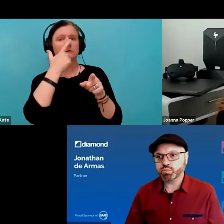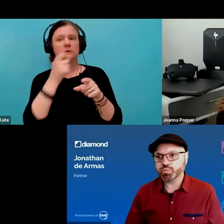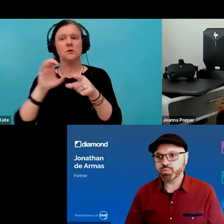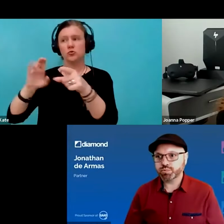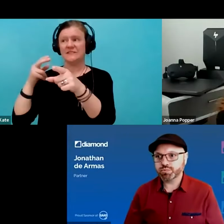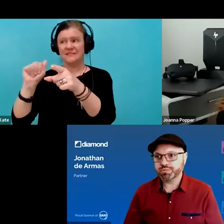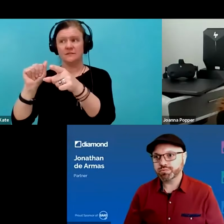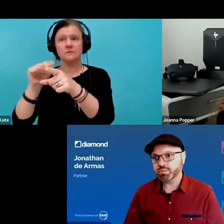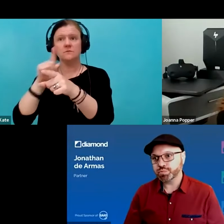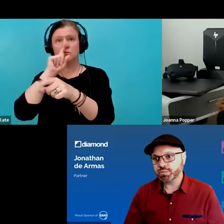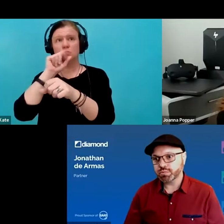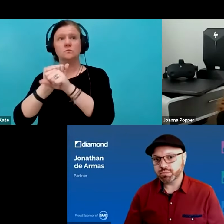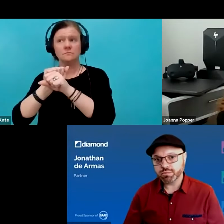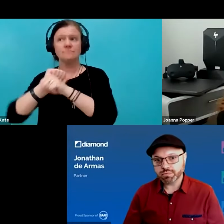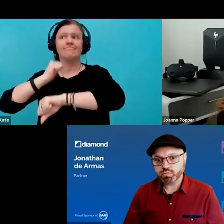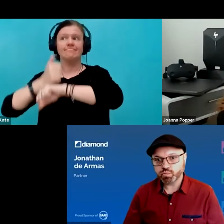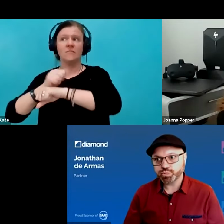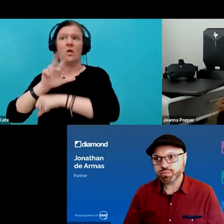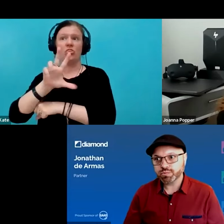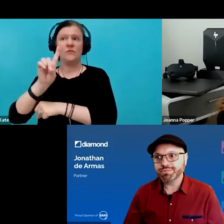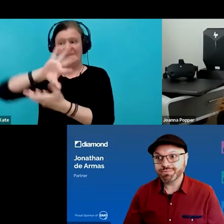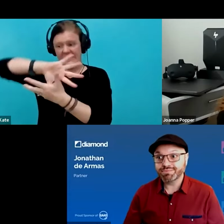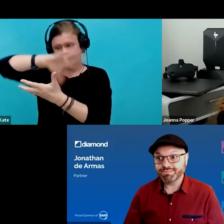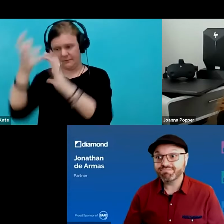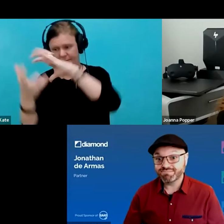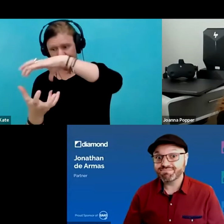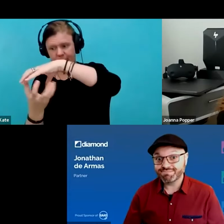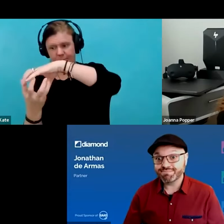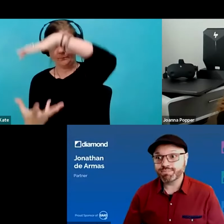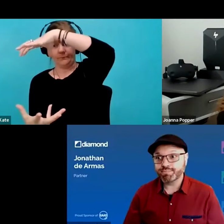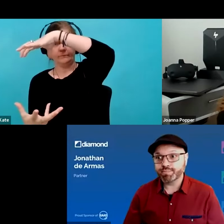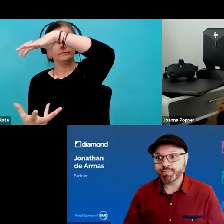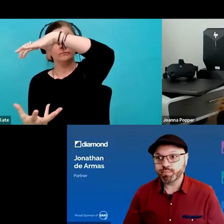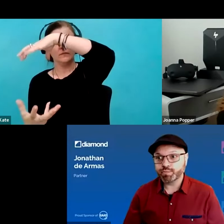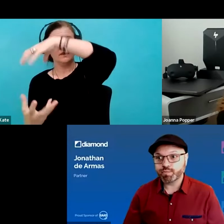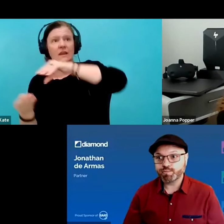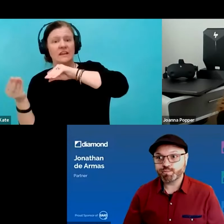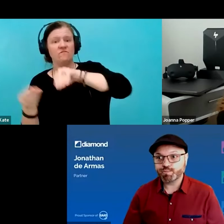truly recreating 3D objects that potentially can be fed into an artificial